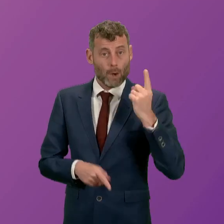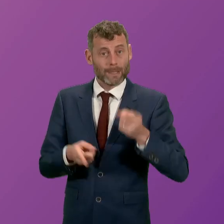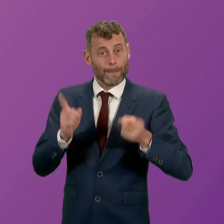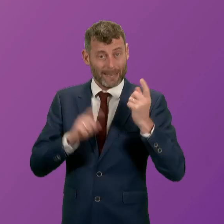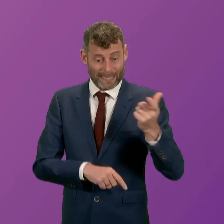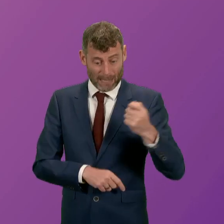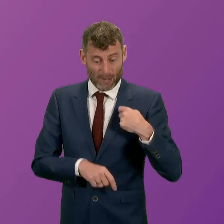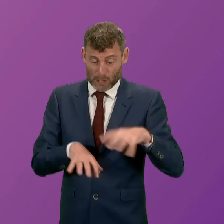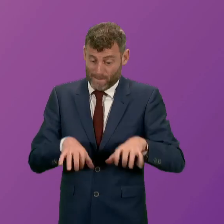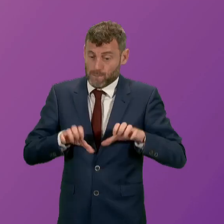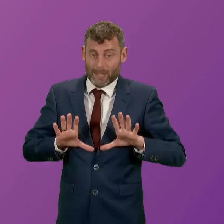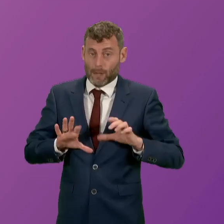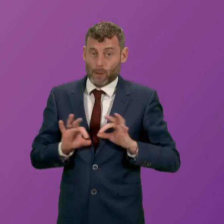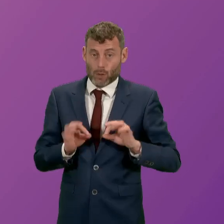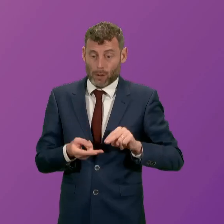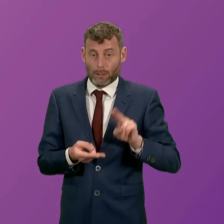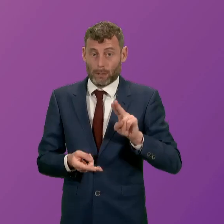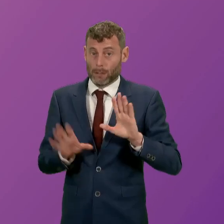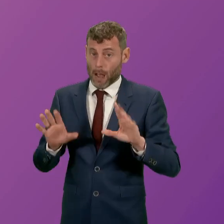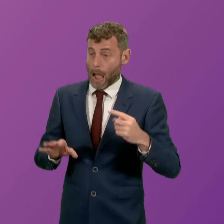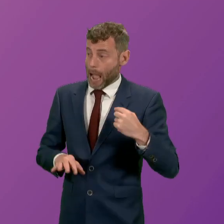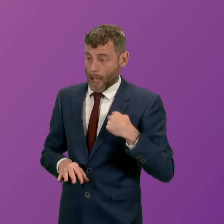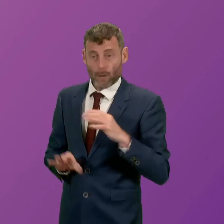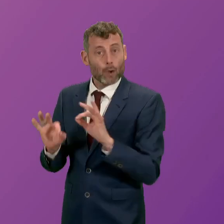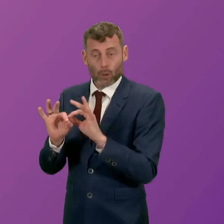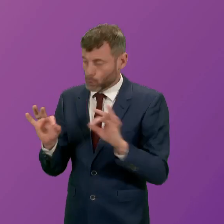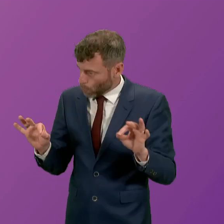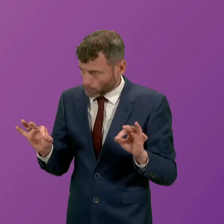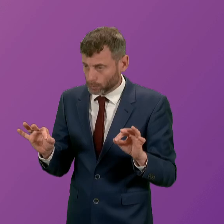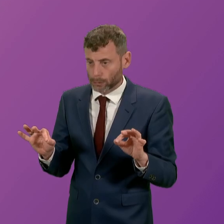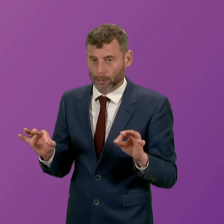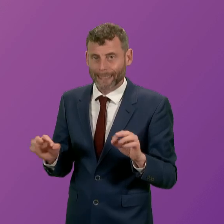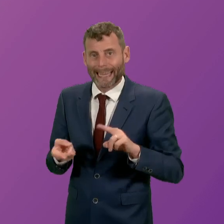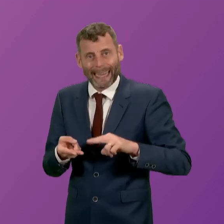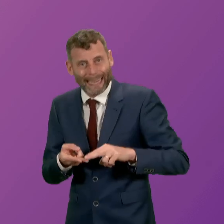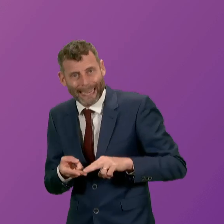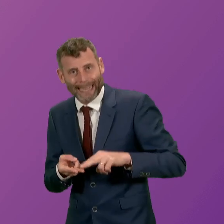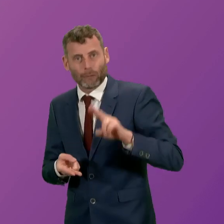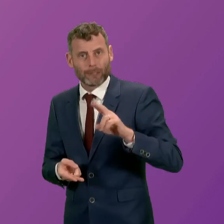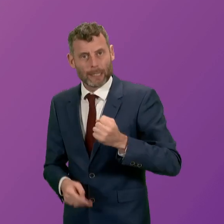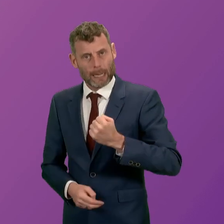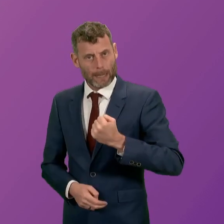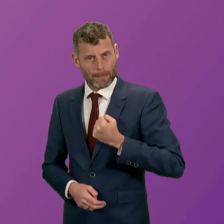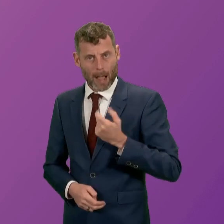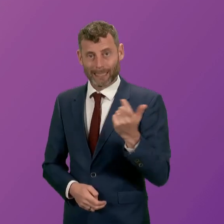the best of my knowledge, I have not had an increase in my salary,